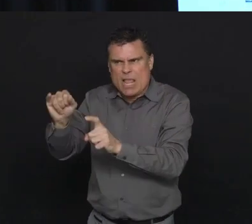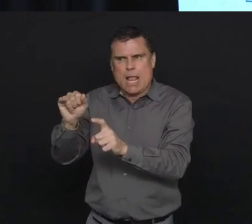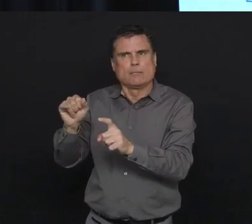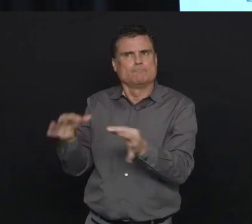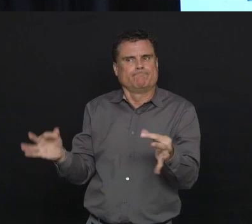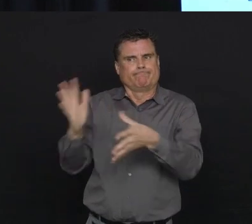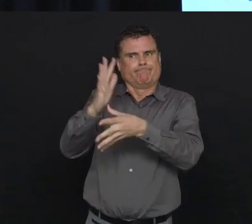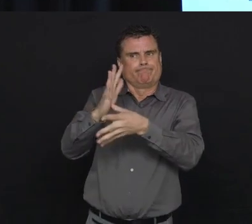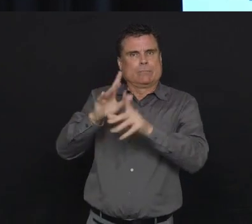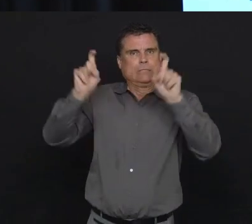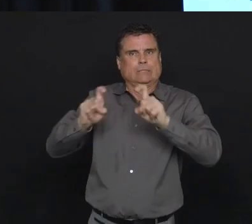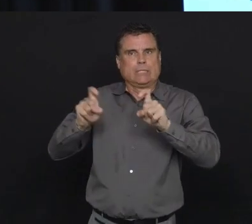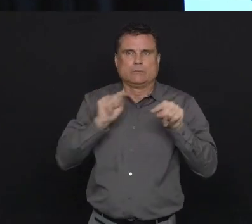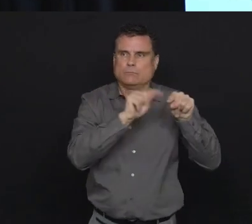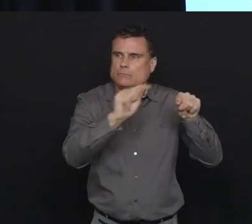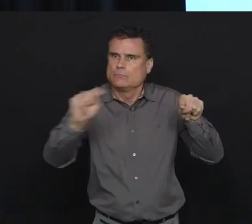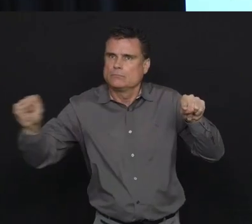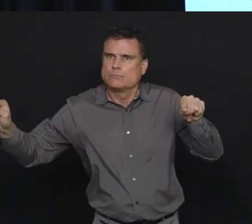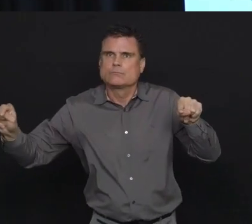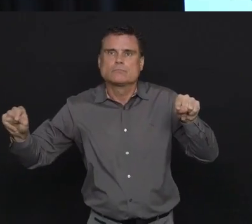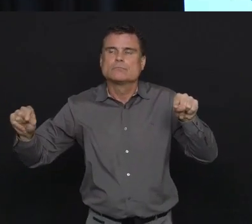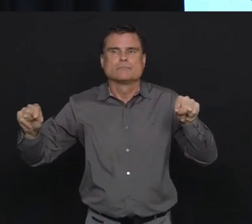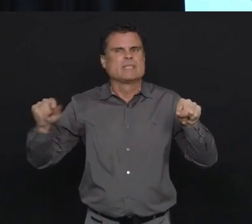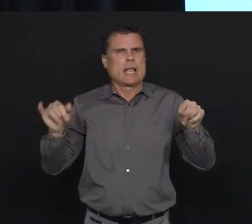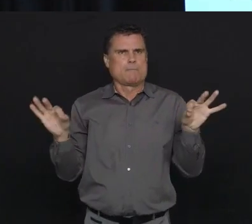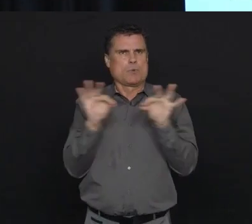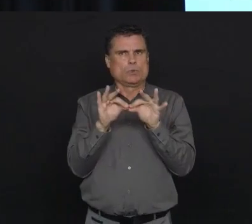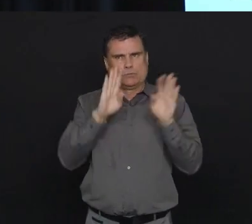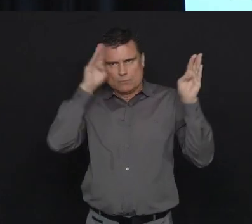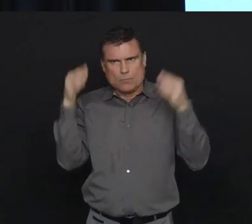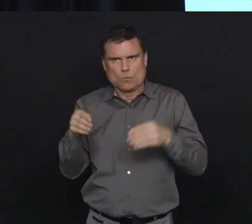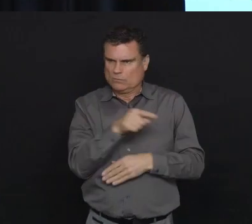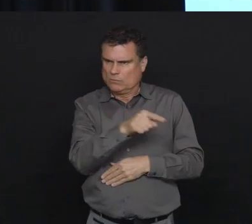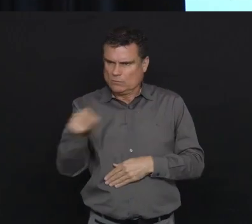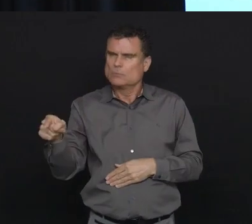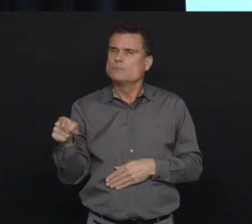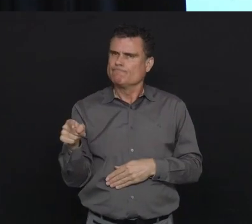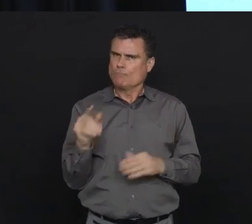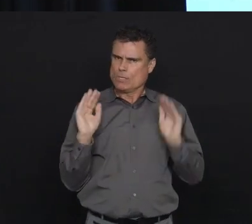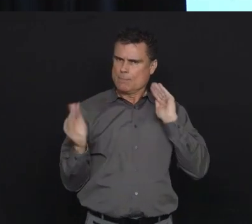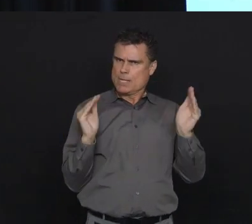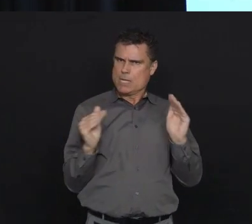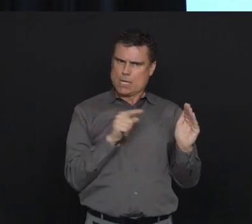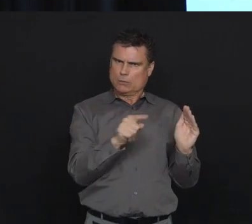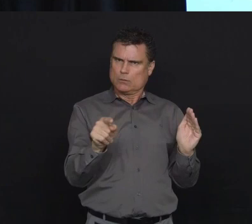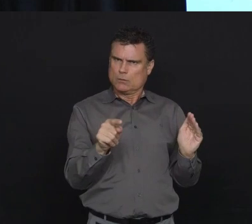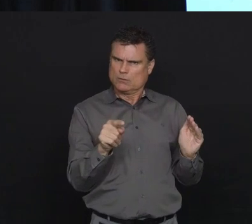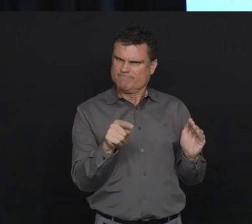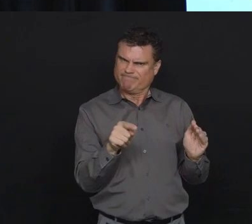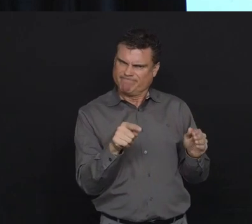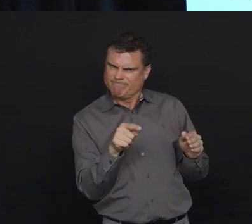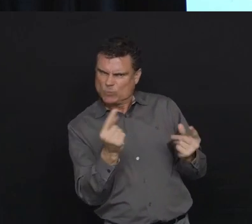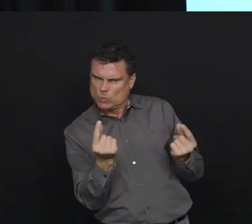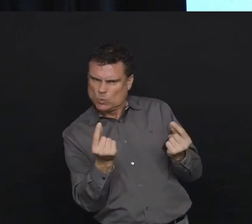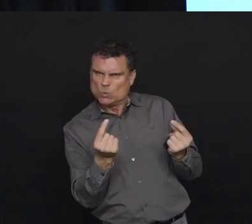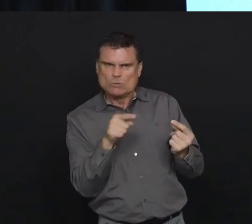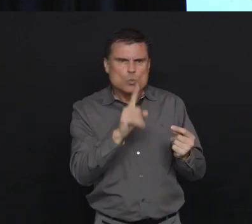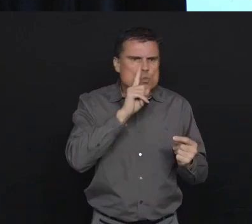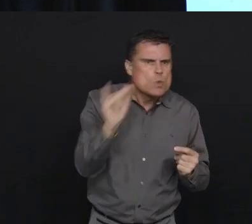outbreaks and we have been focused on making sure we understand what is happening in those facilities. Having said that, we have